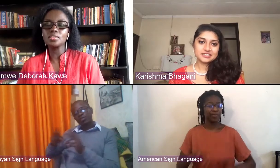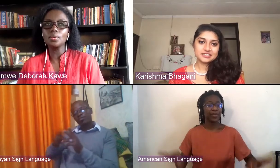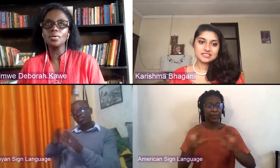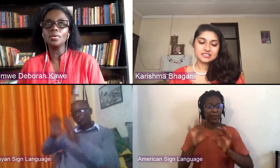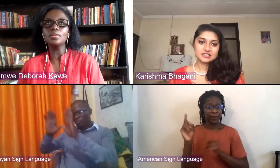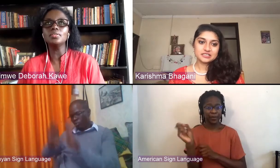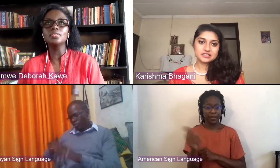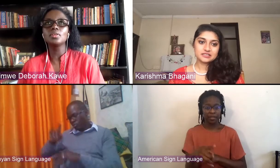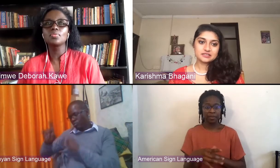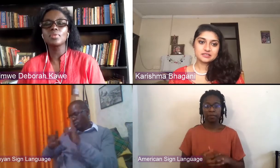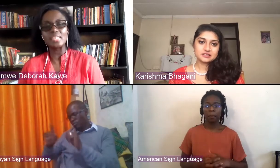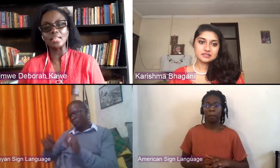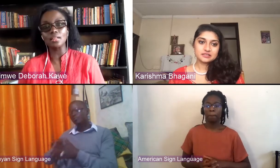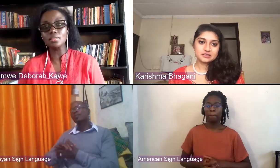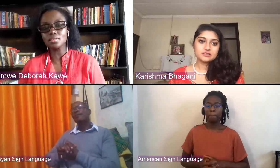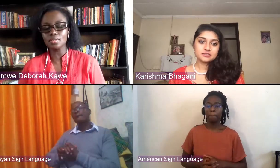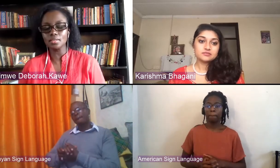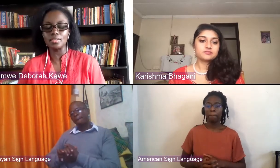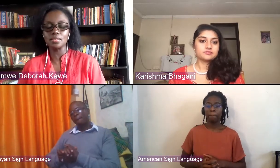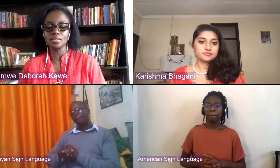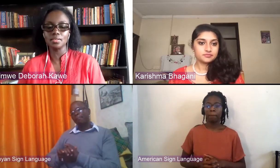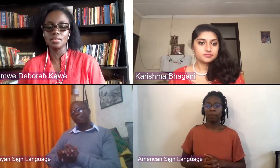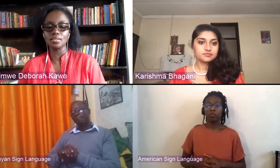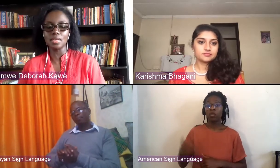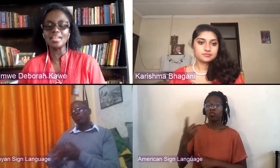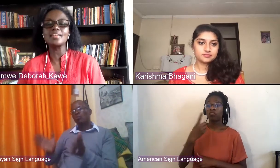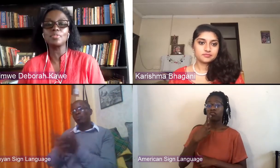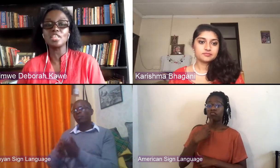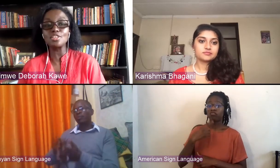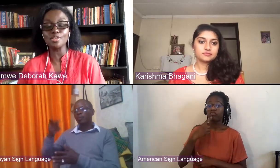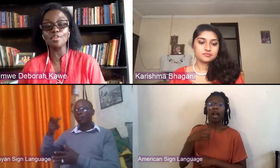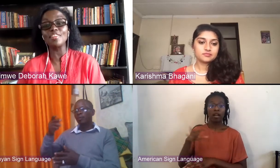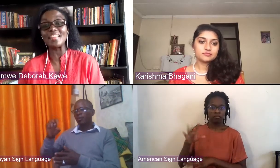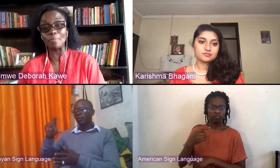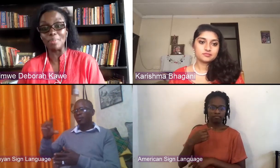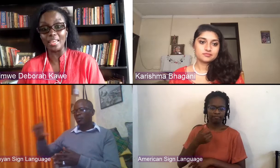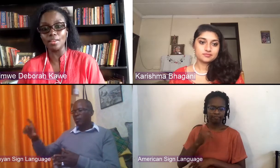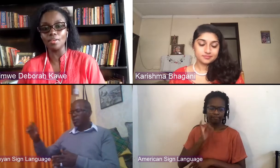So Red Hills is an adaptation of another play